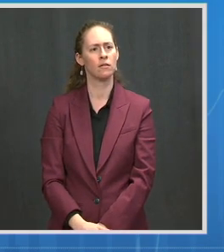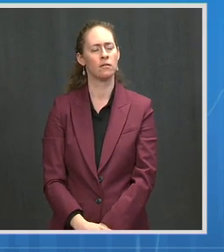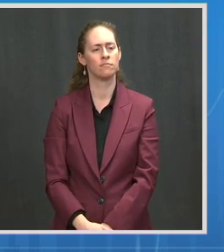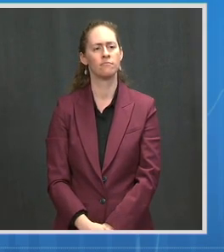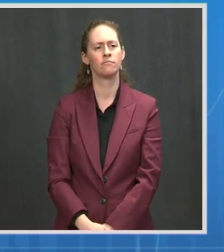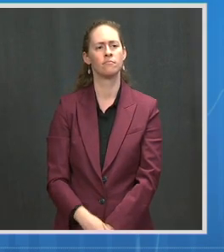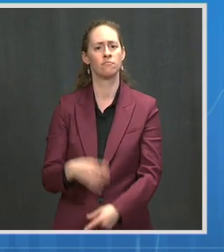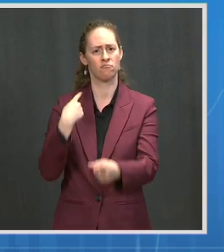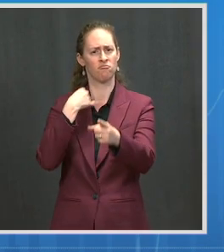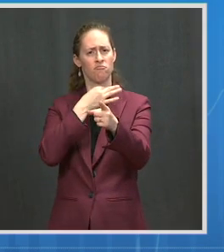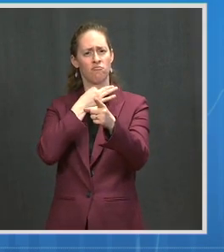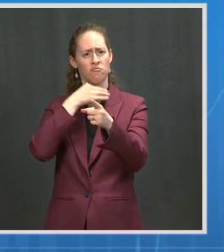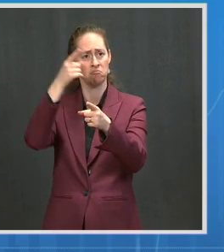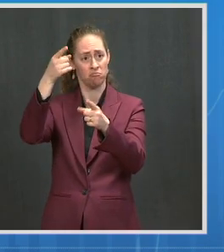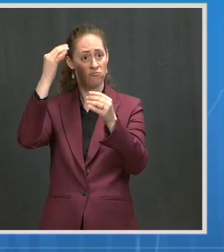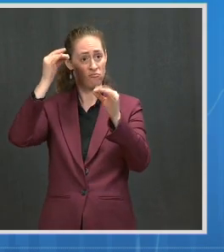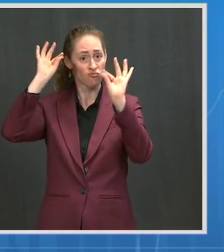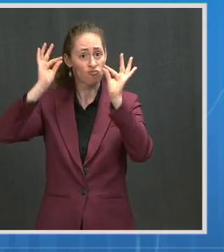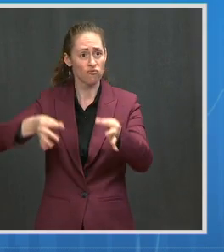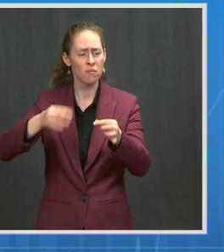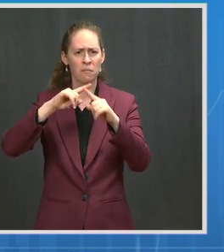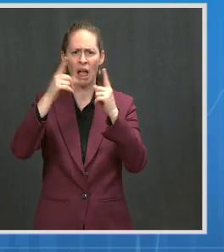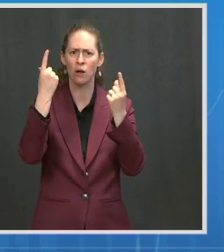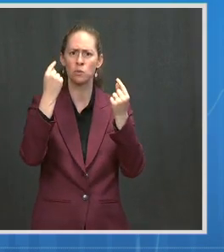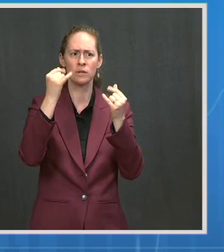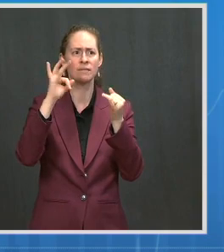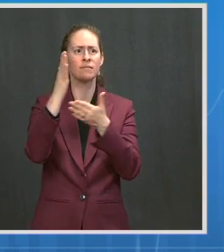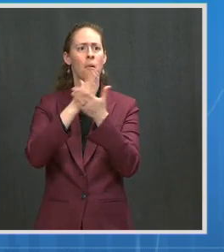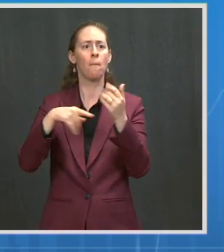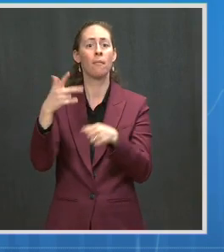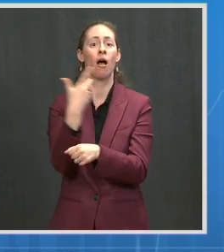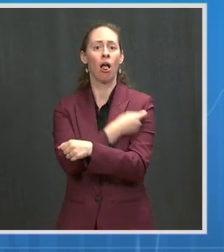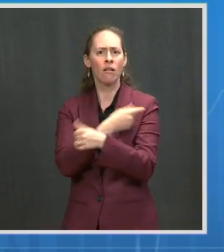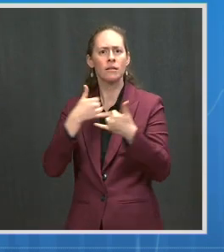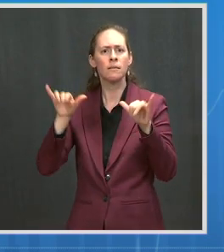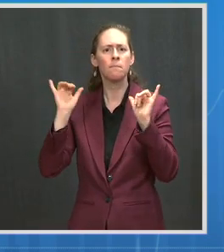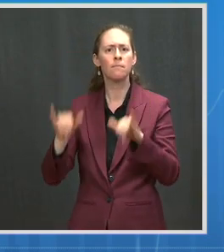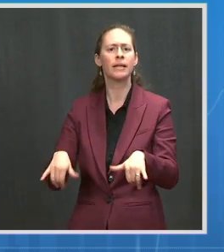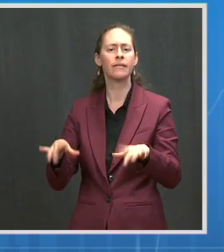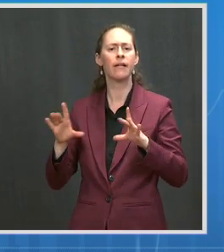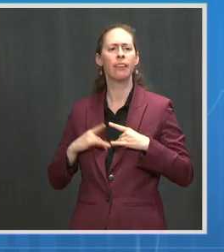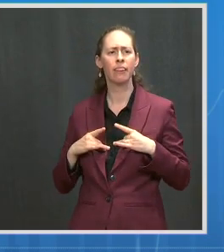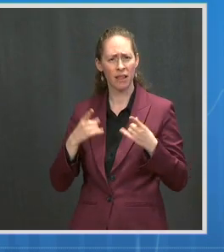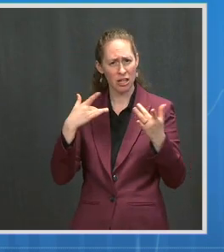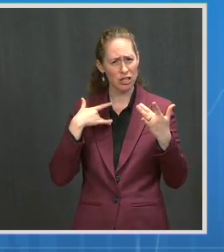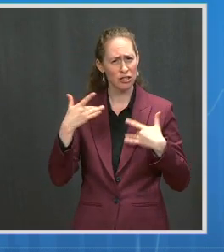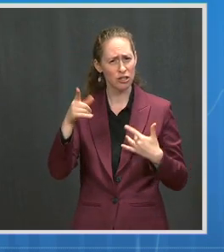Dr. Walensky: Thank you for that question, Yamiche. You know, these vaccines were studied to prevent